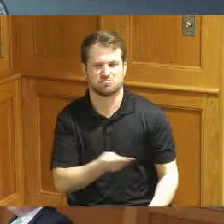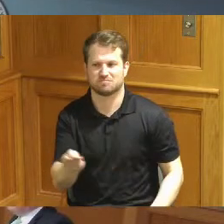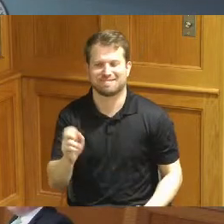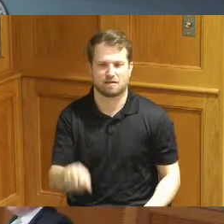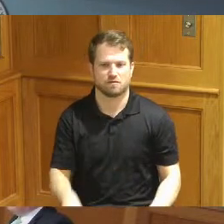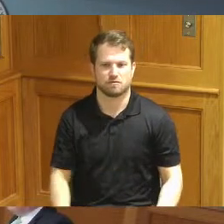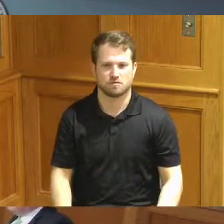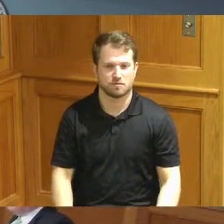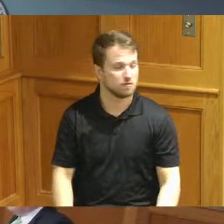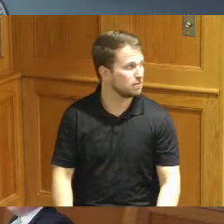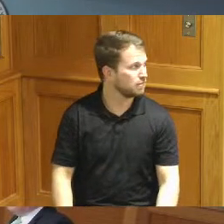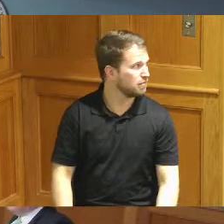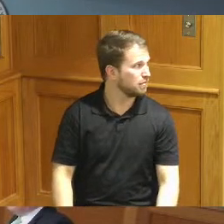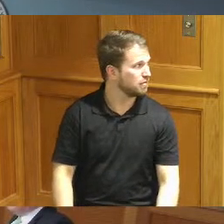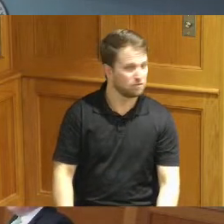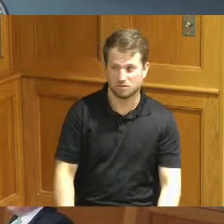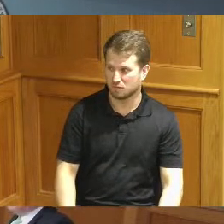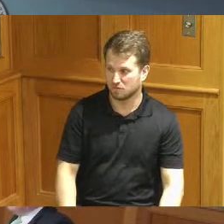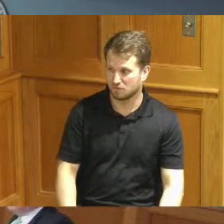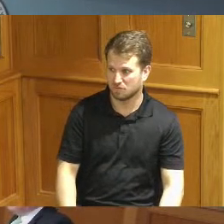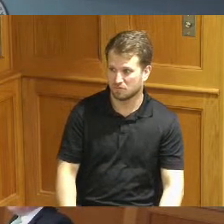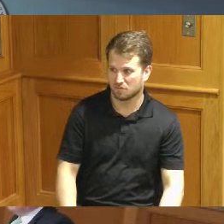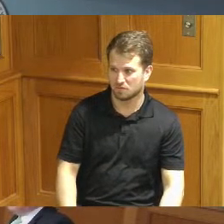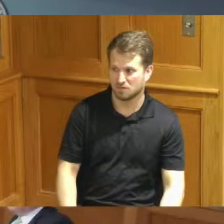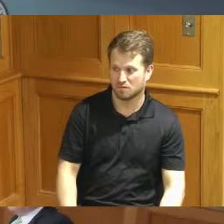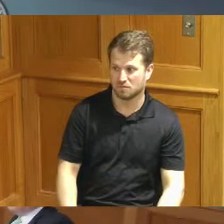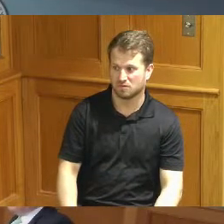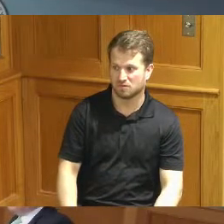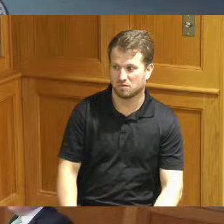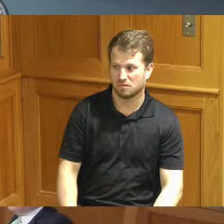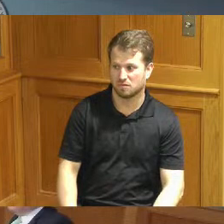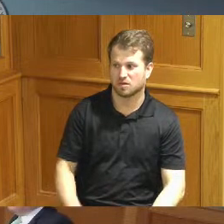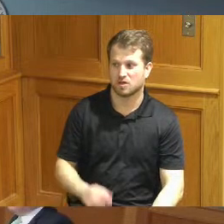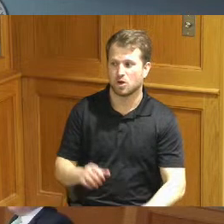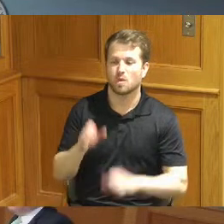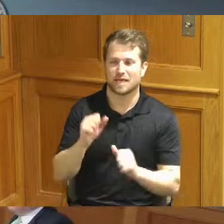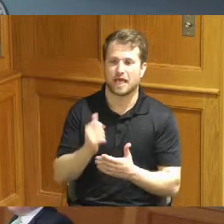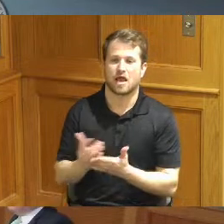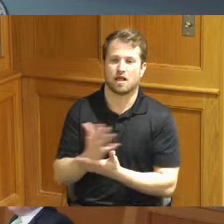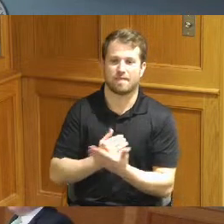it off if you don't wonder what the answers once you're comfortable we will we'll just leave it on